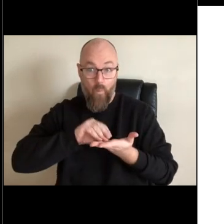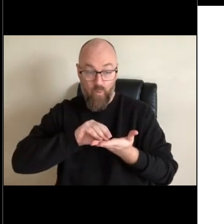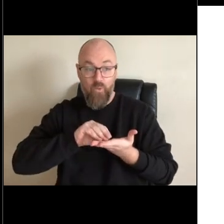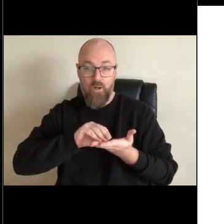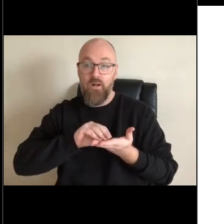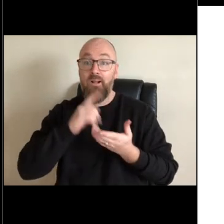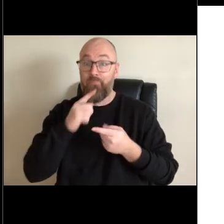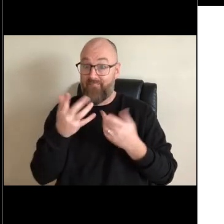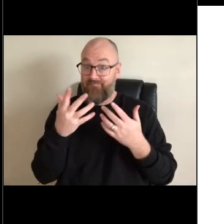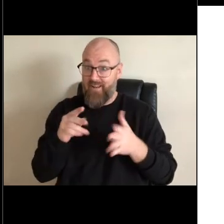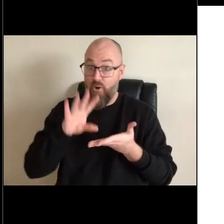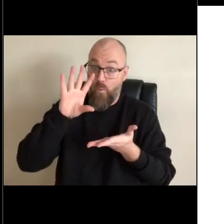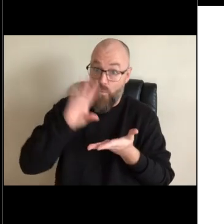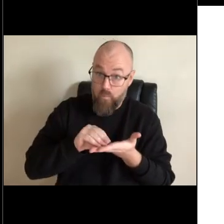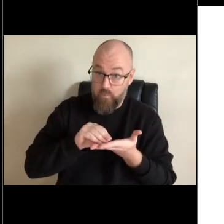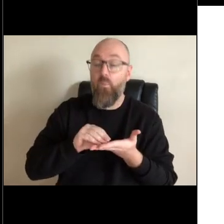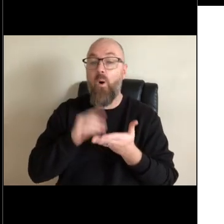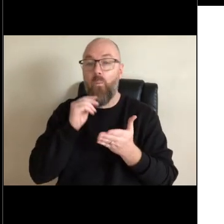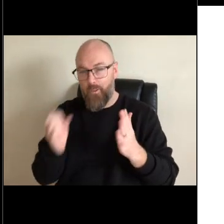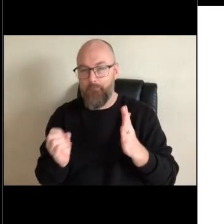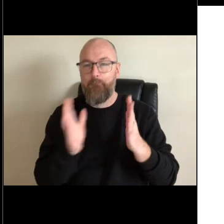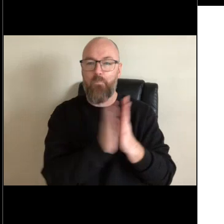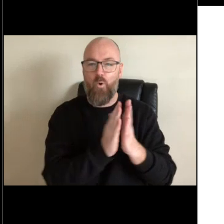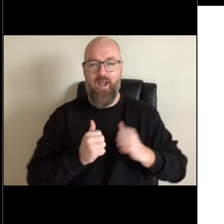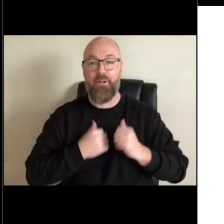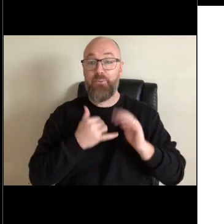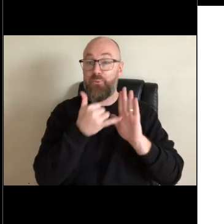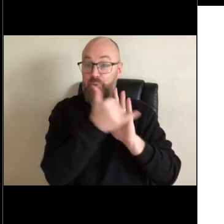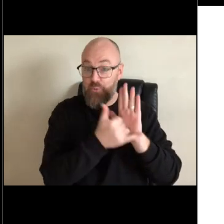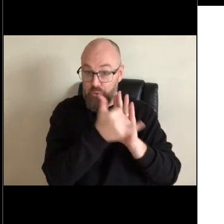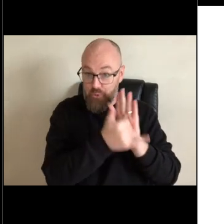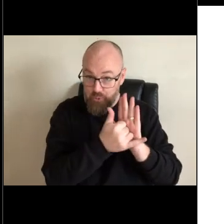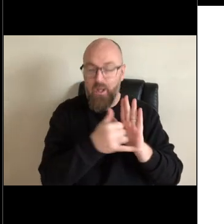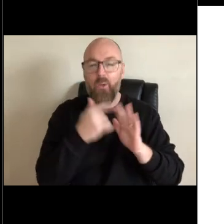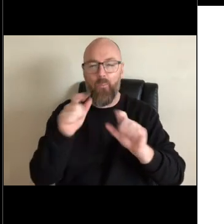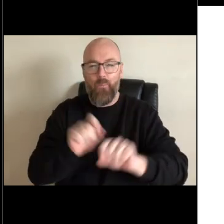webinar on Legal Aid's YouTube channel and we'll email you about that a couple of days after this